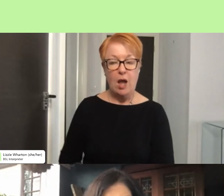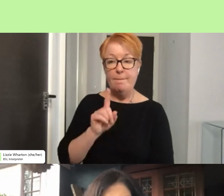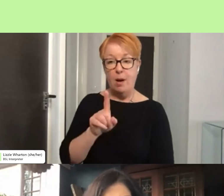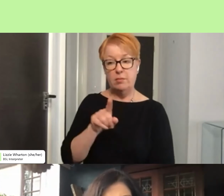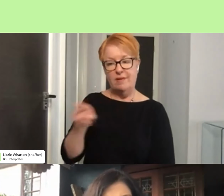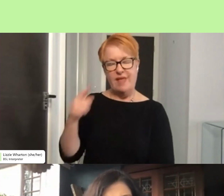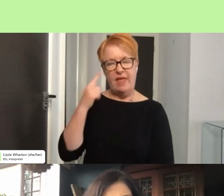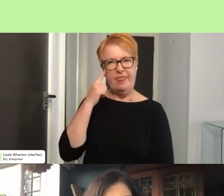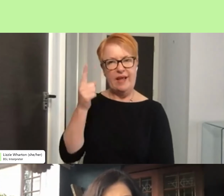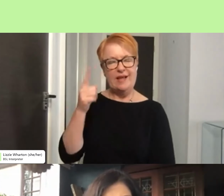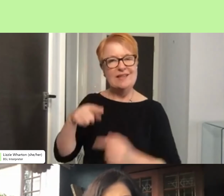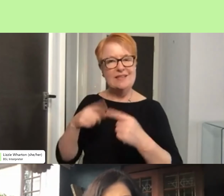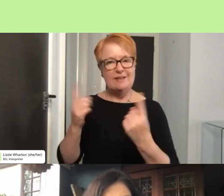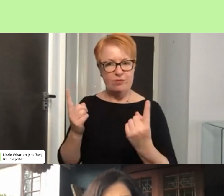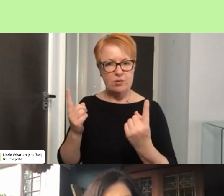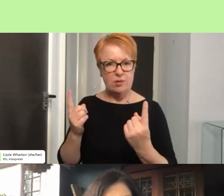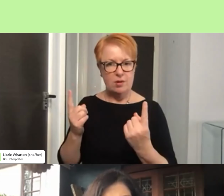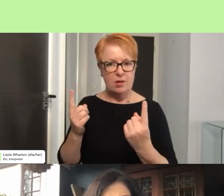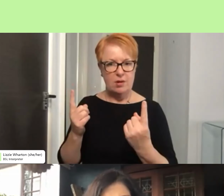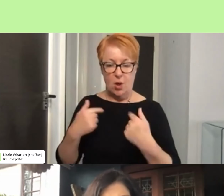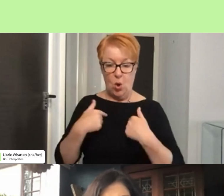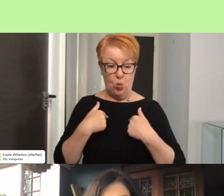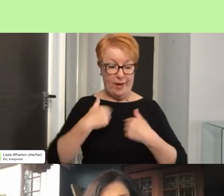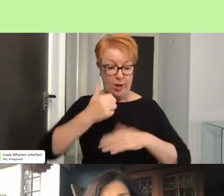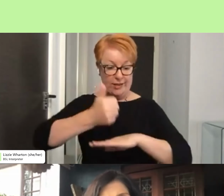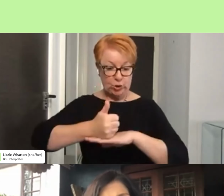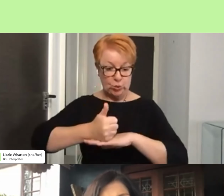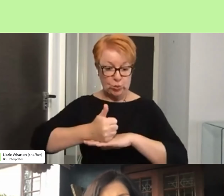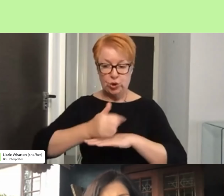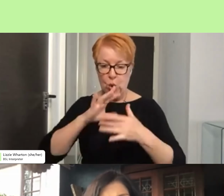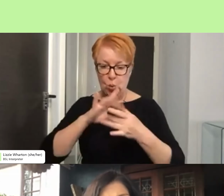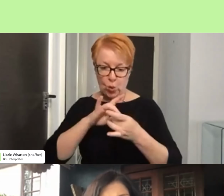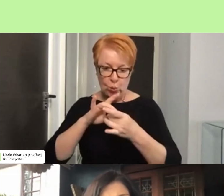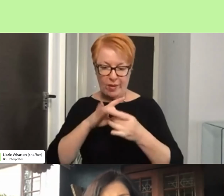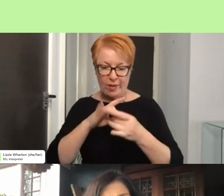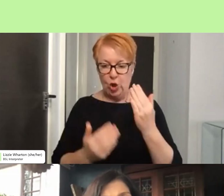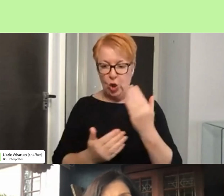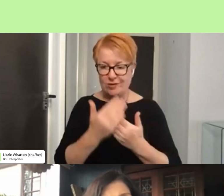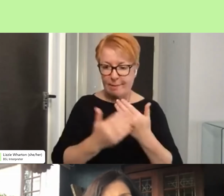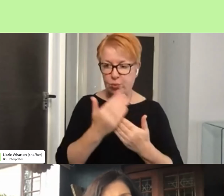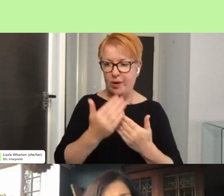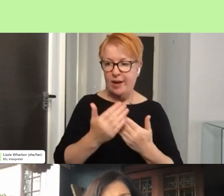be, whatever form it might have, whatever place it might need, whatever, whatever.